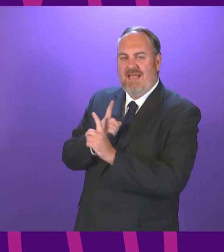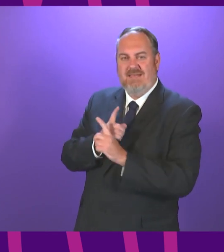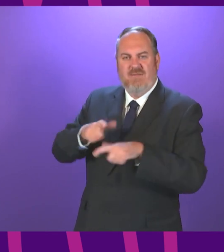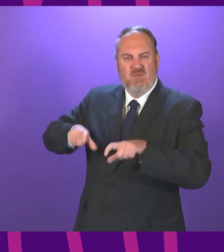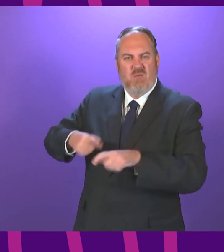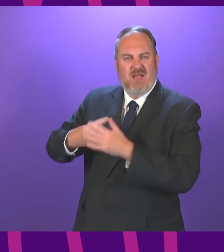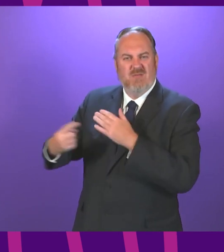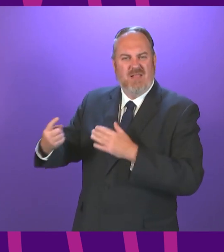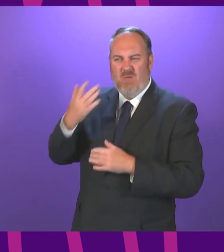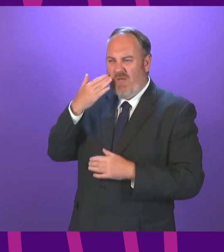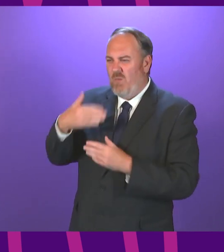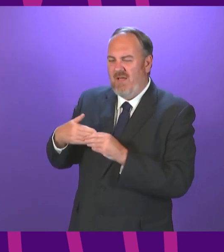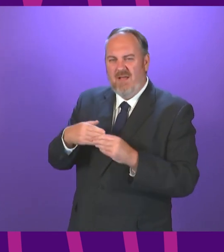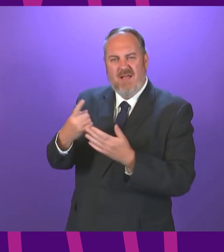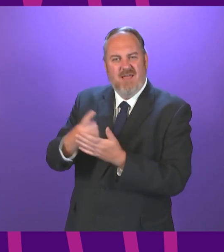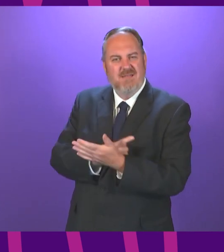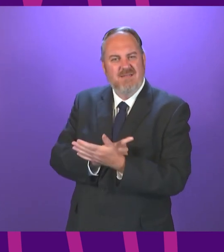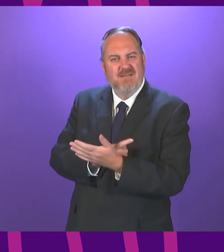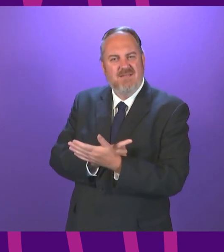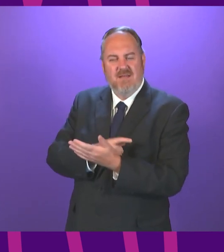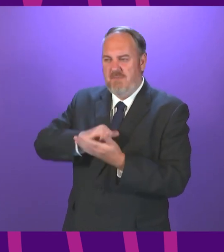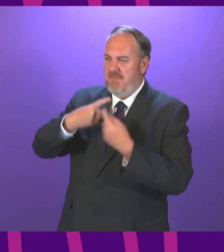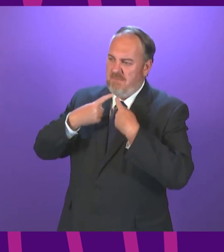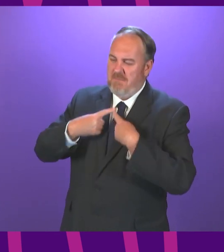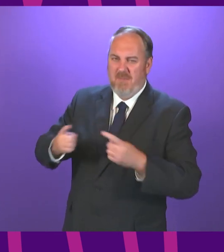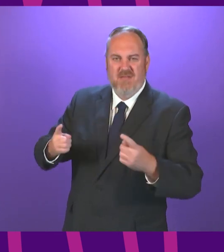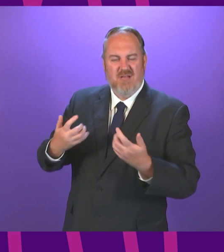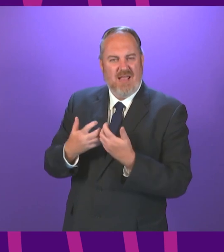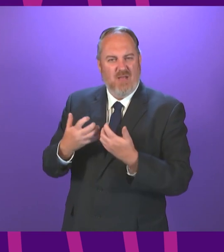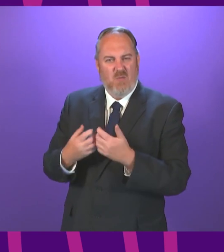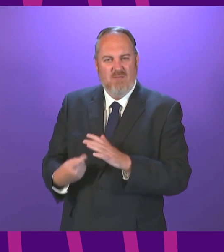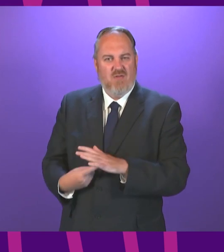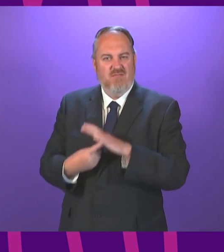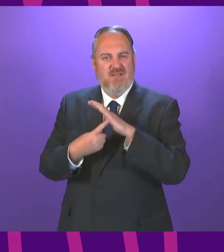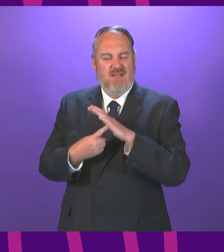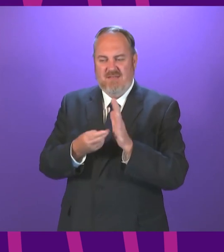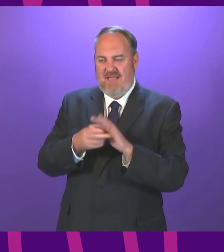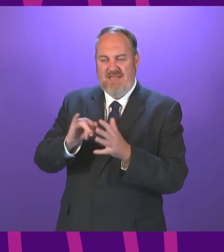and will NHS workers be prioritised to help to relieve the increasing strain on our hospitals?